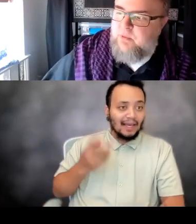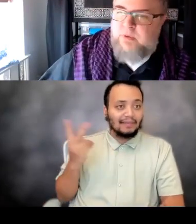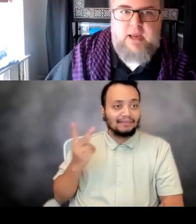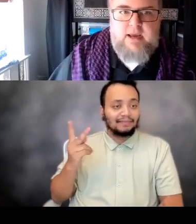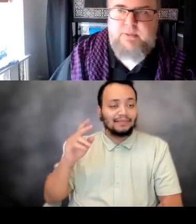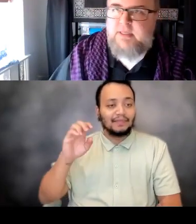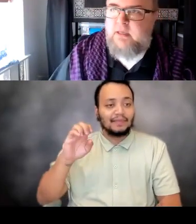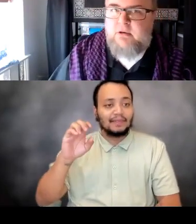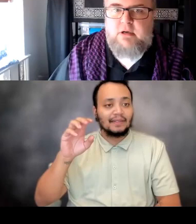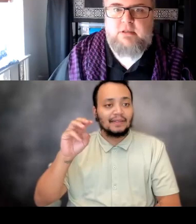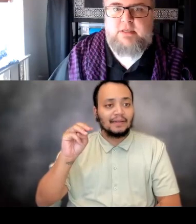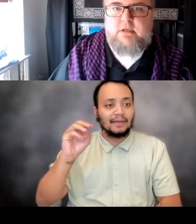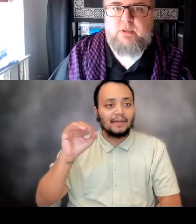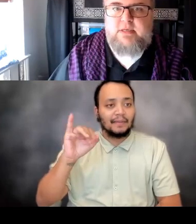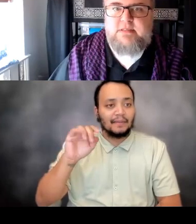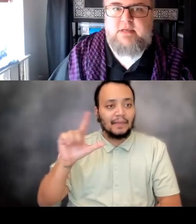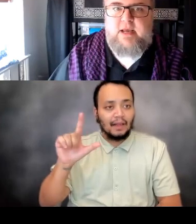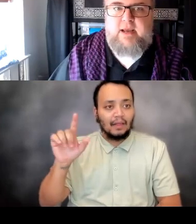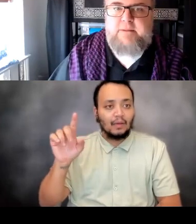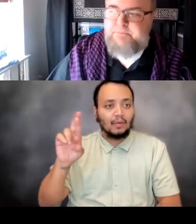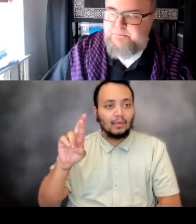And we're really happy that you're all here with us today.